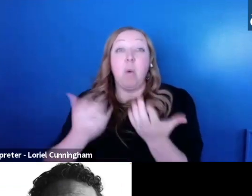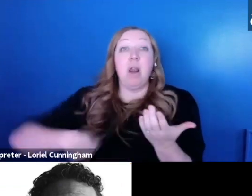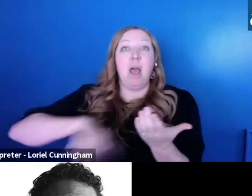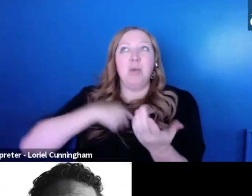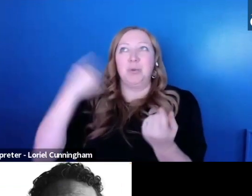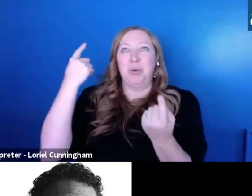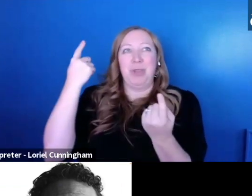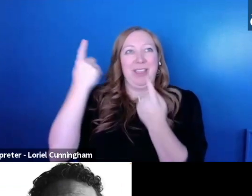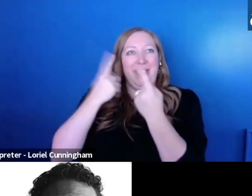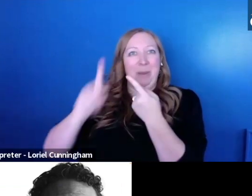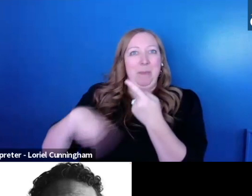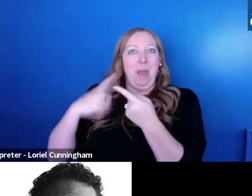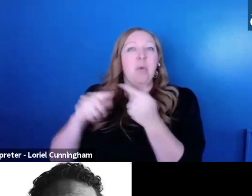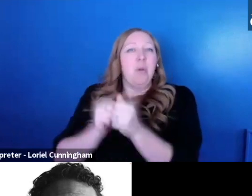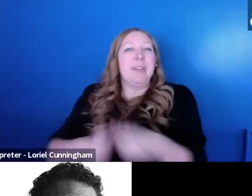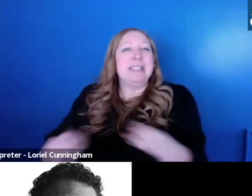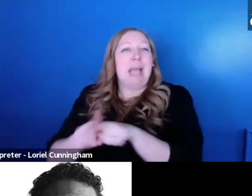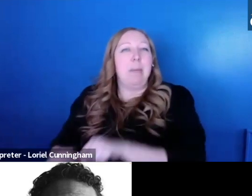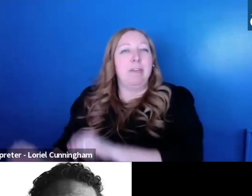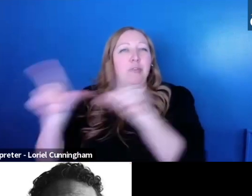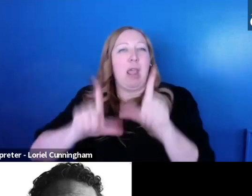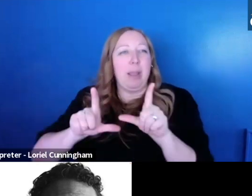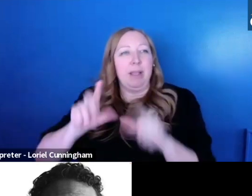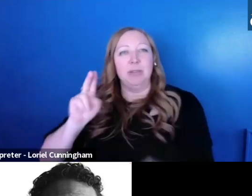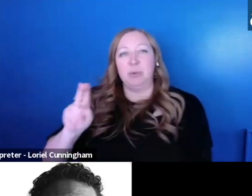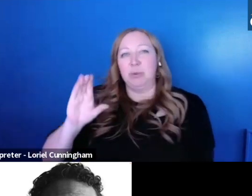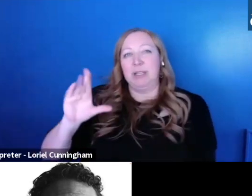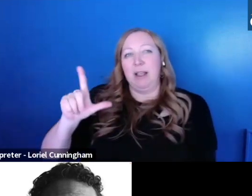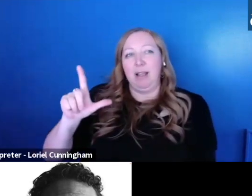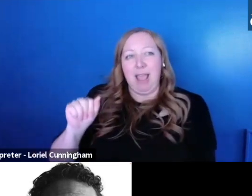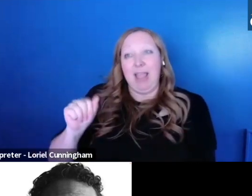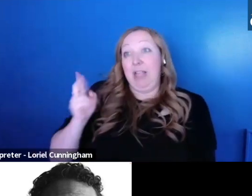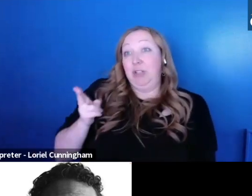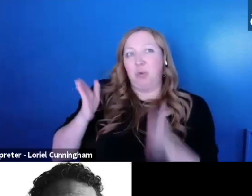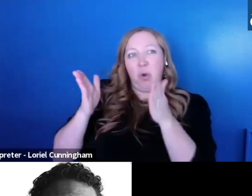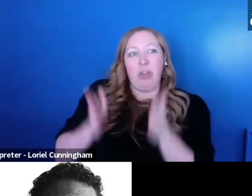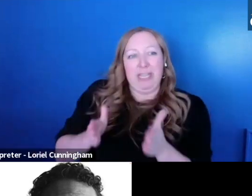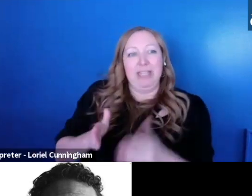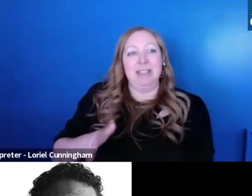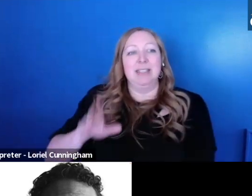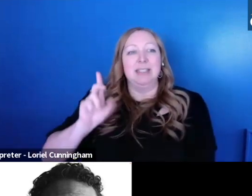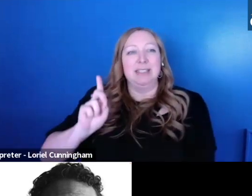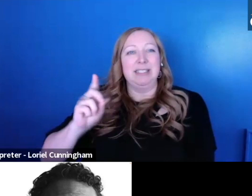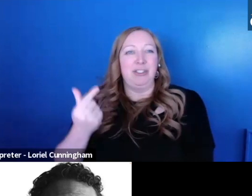what UCLA historian Robin DG Kelley and his work around imagination. So in his 2003 book, Freedom Dreams, Kelley